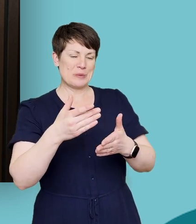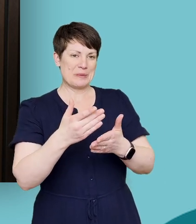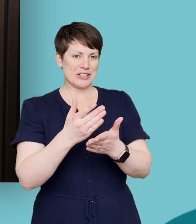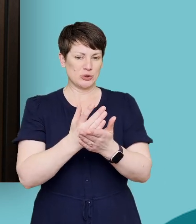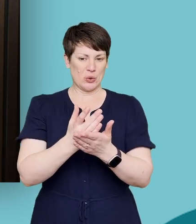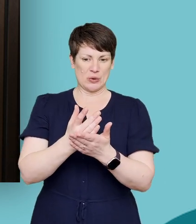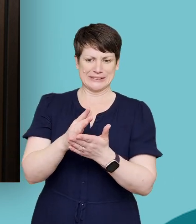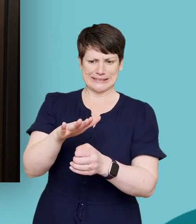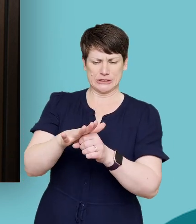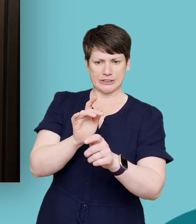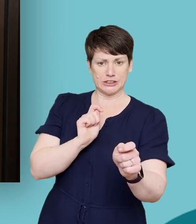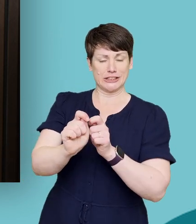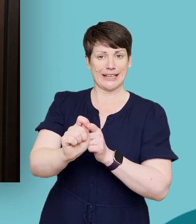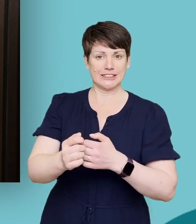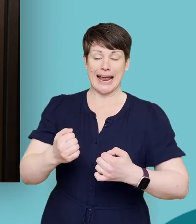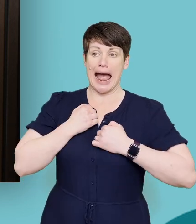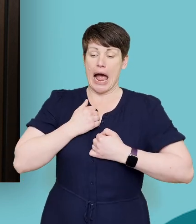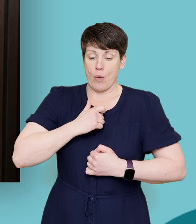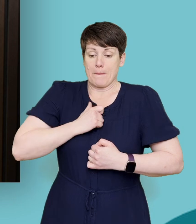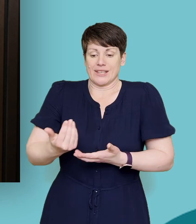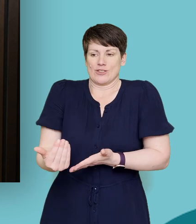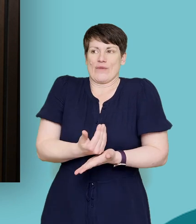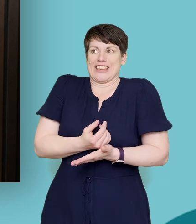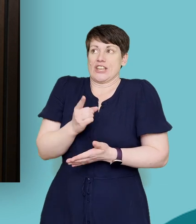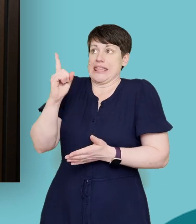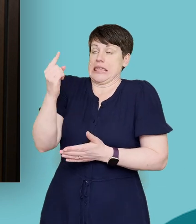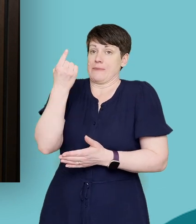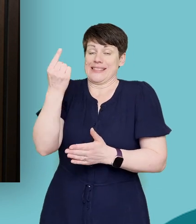Even in our personal salvation, He offers His life for us. But we have to do